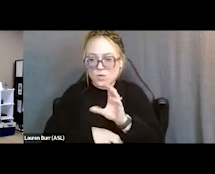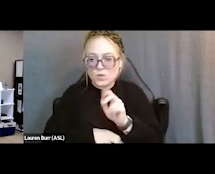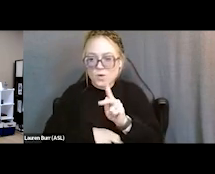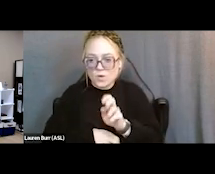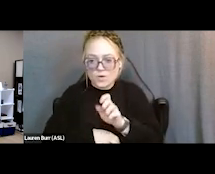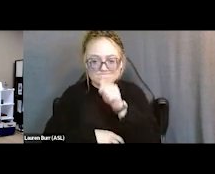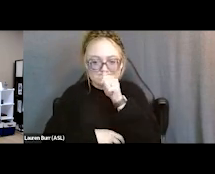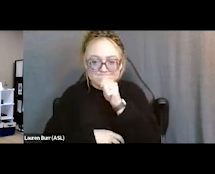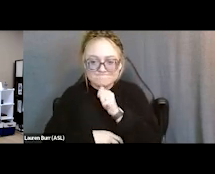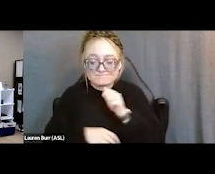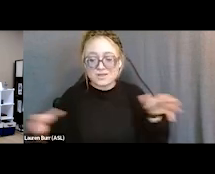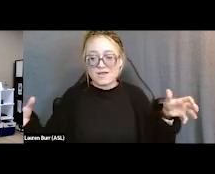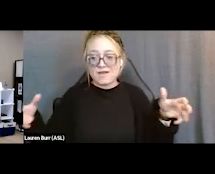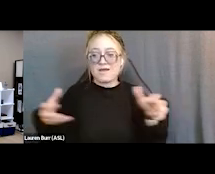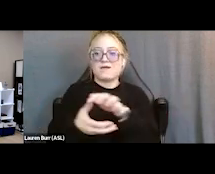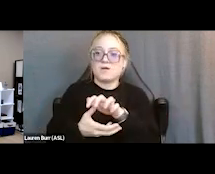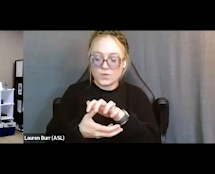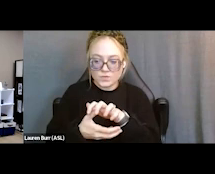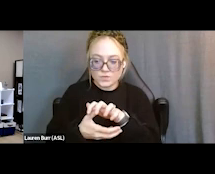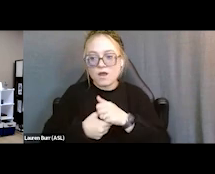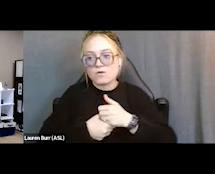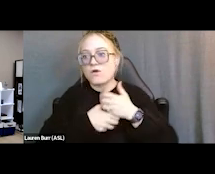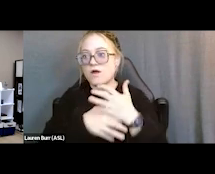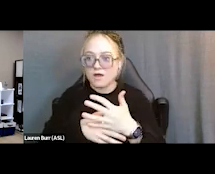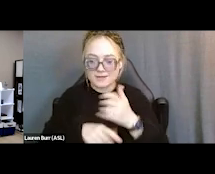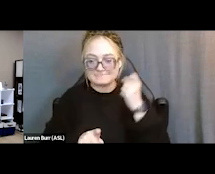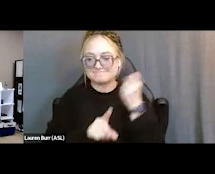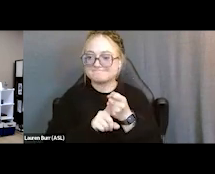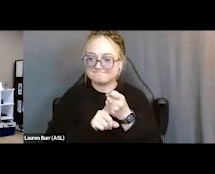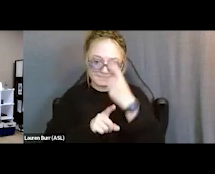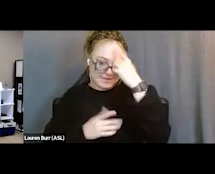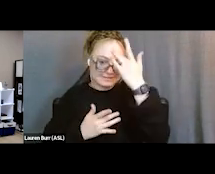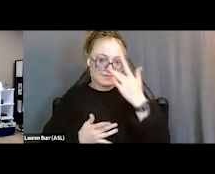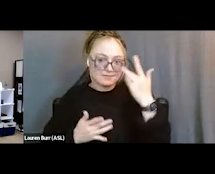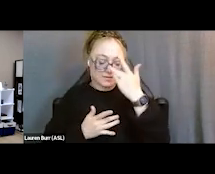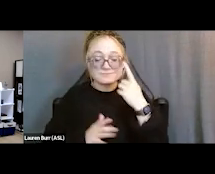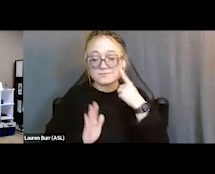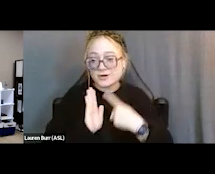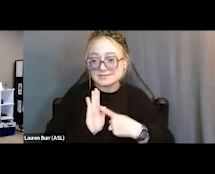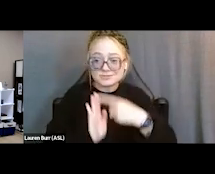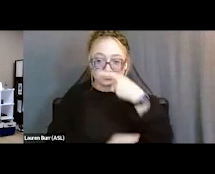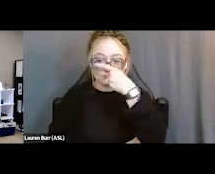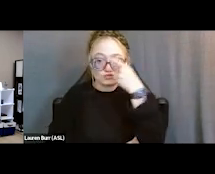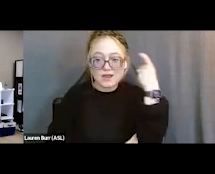they kind of catalyze the onset of a mental illness. And so trauma tends to be a really common occurrence